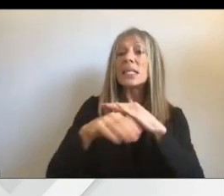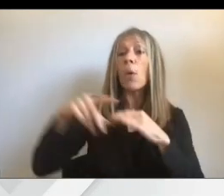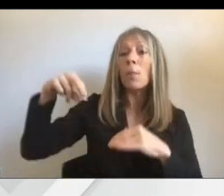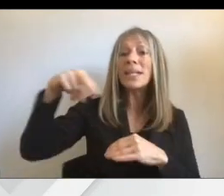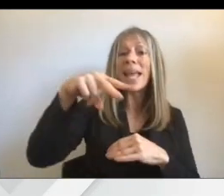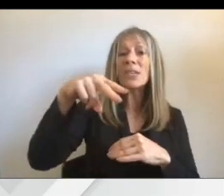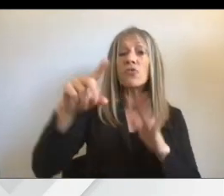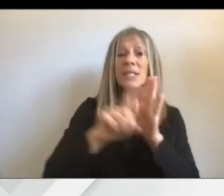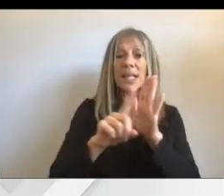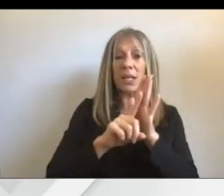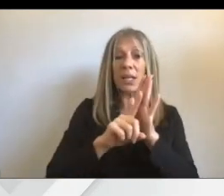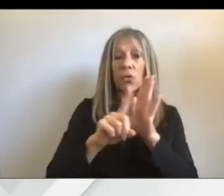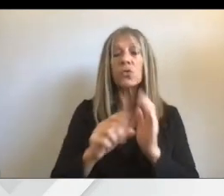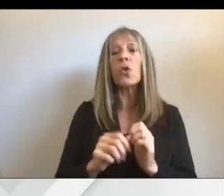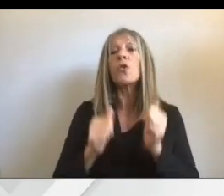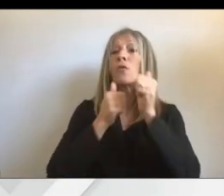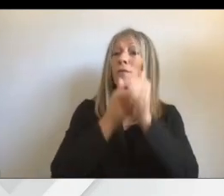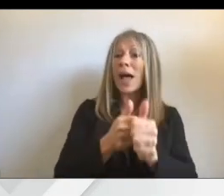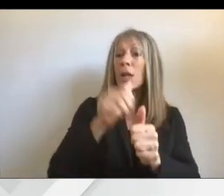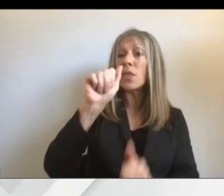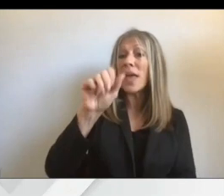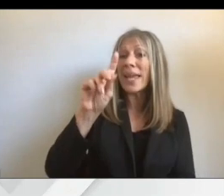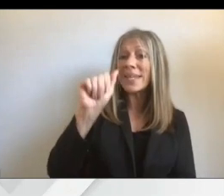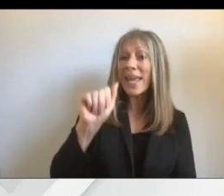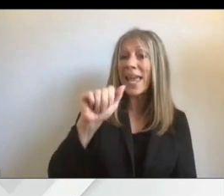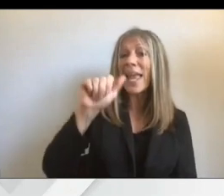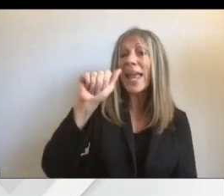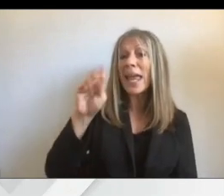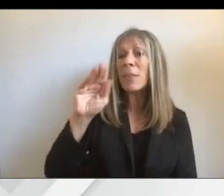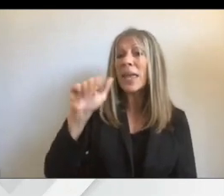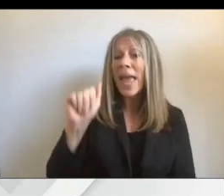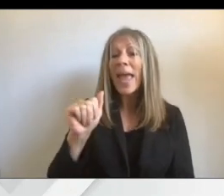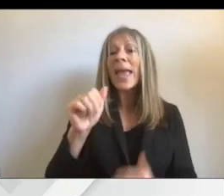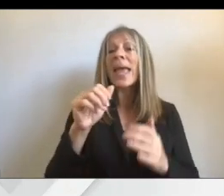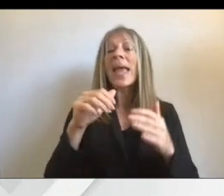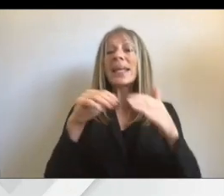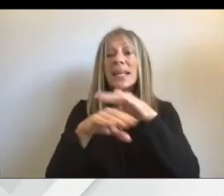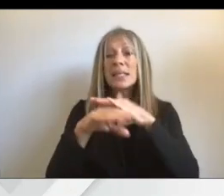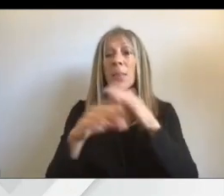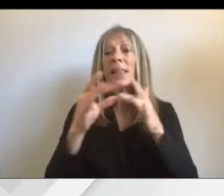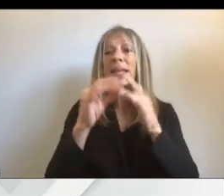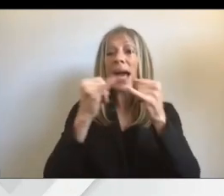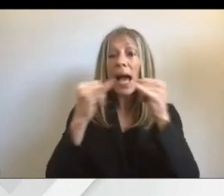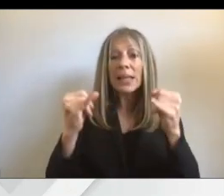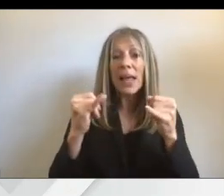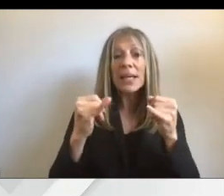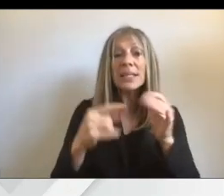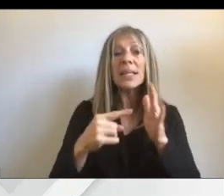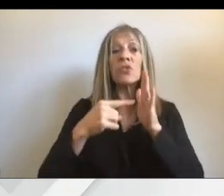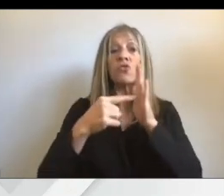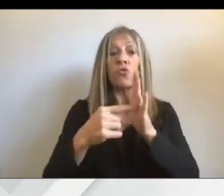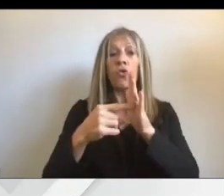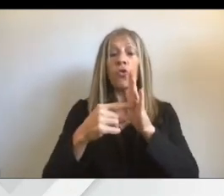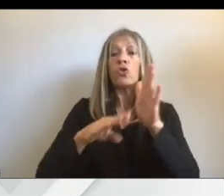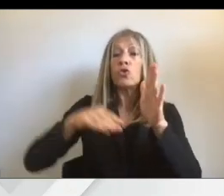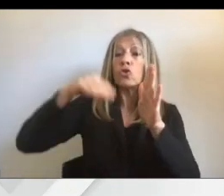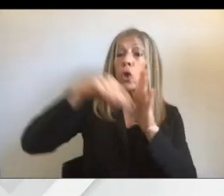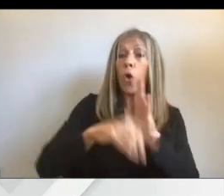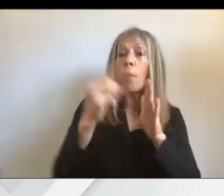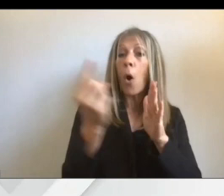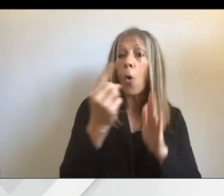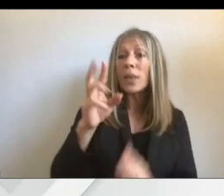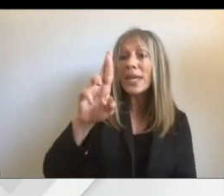For consistency with the ADA and ABA Accessibility Guidelines which express slope only in ratios, in